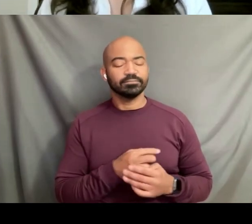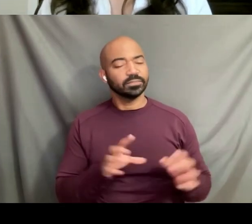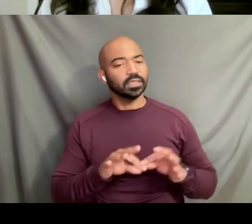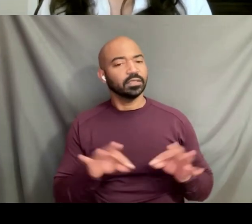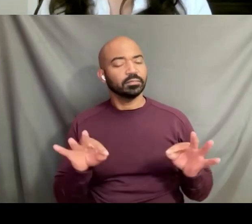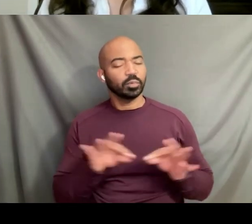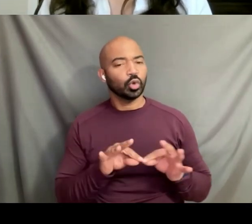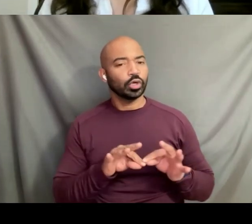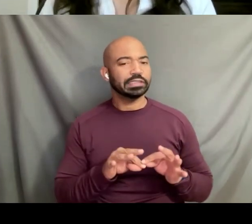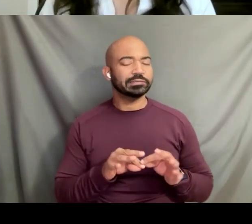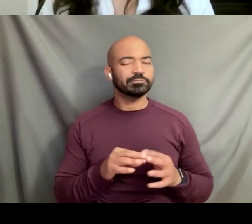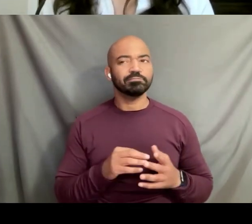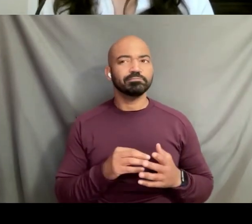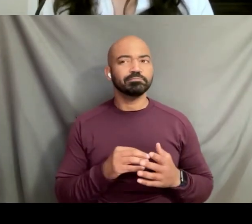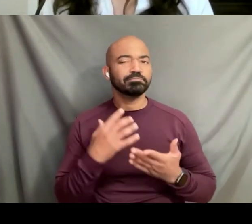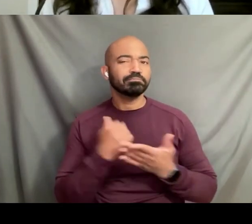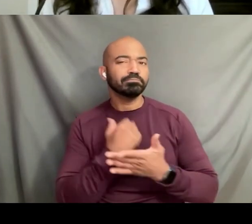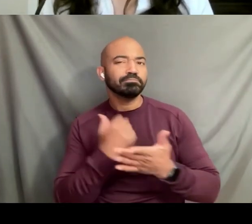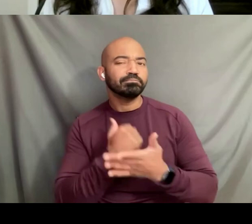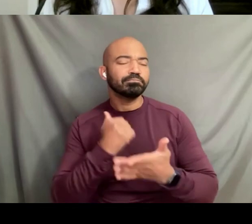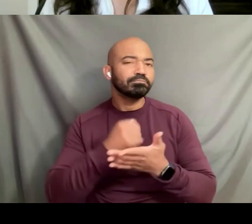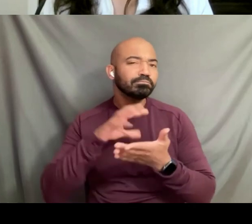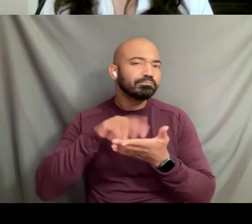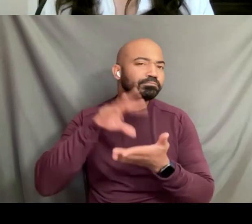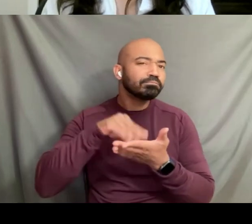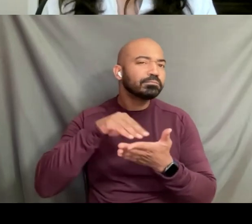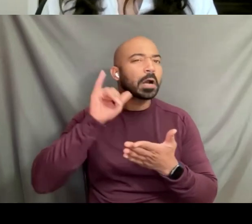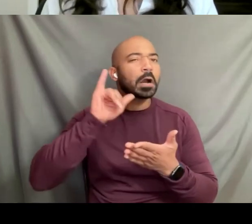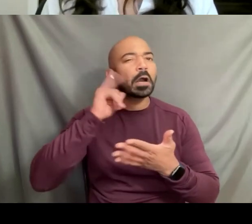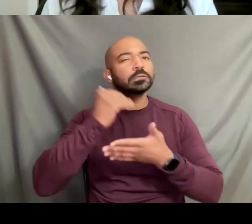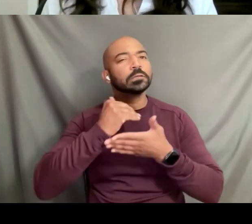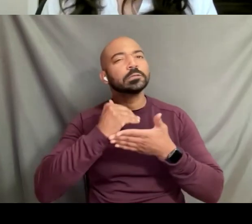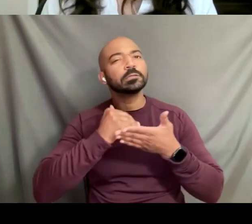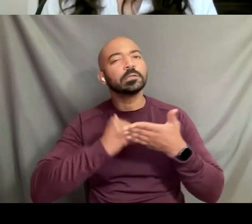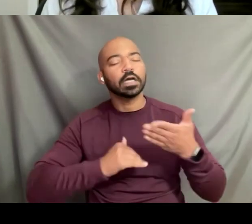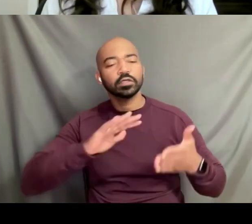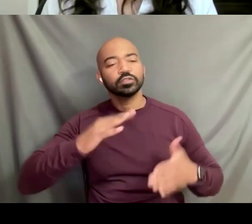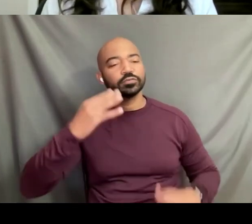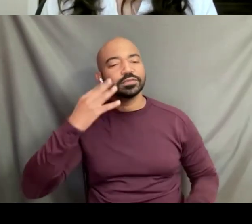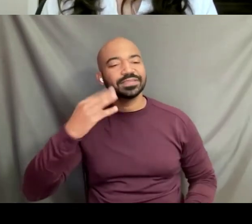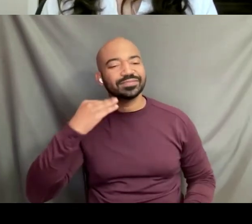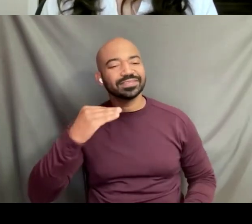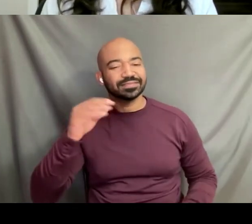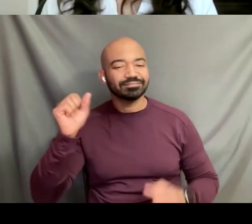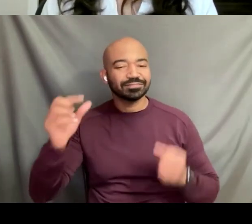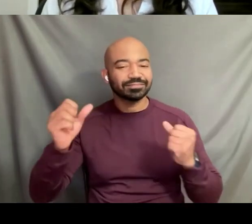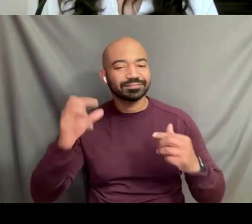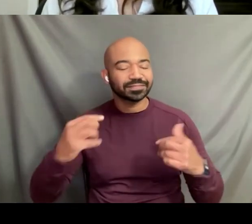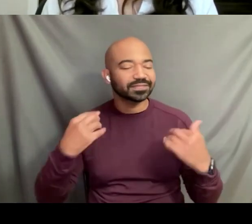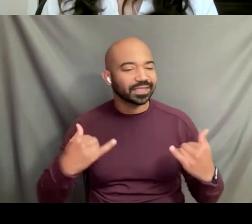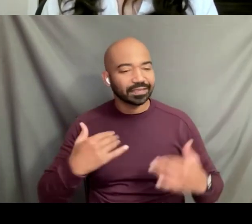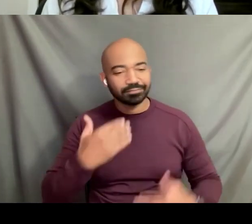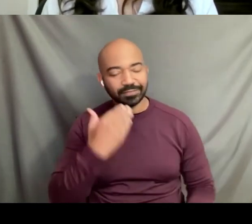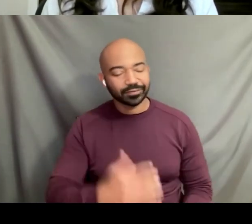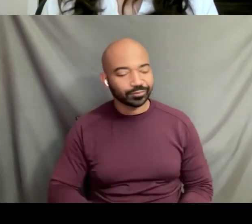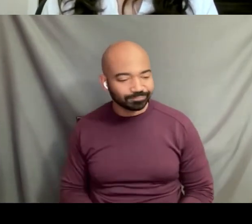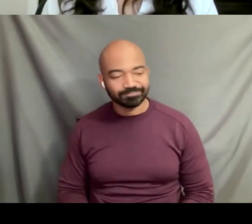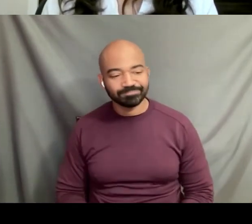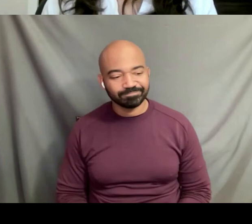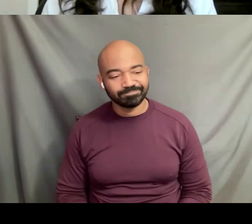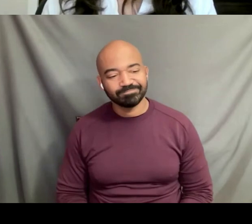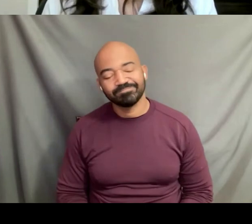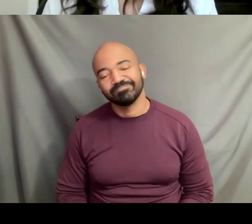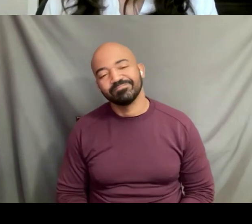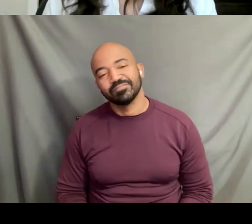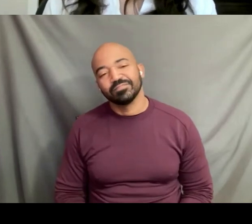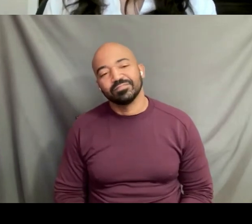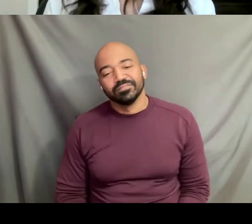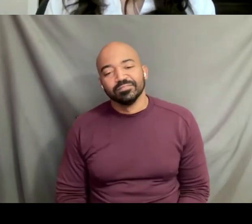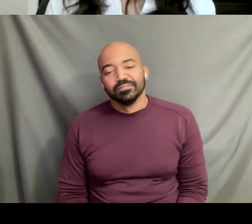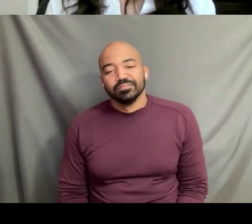you kind of gleaned over the years as a Fellow. And I think you drove home this difference between